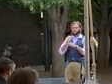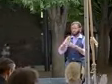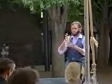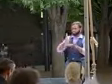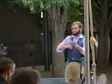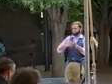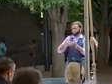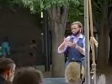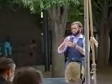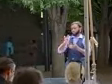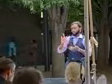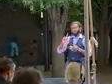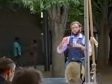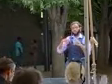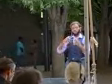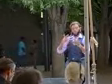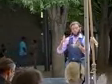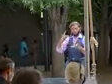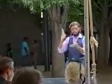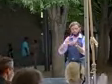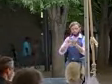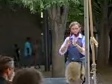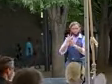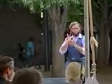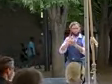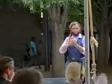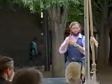And when the bill was signed into law by George Herbert Walker Bush,